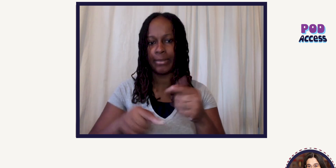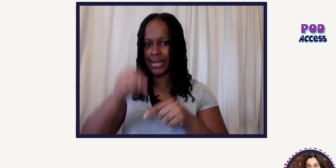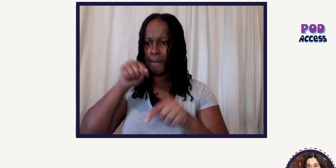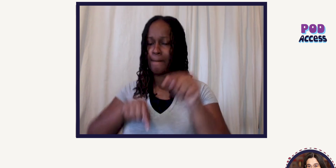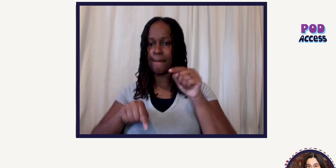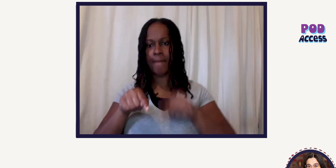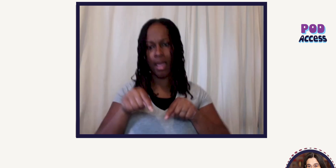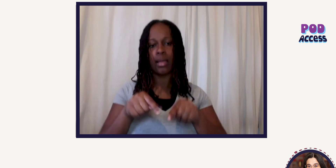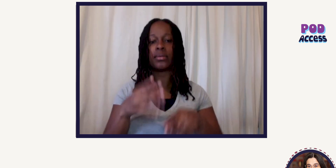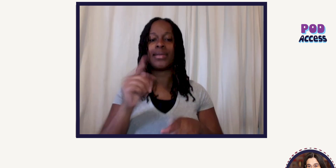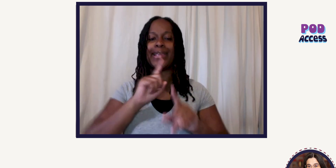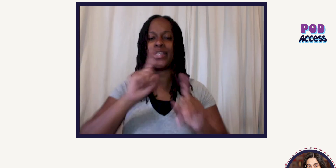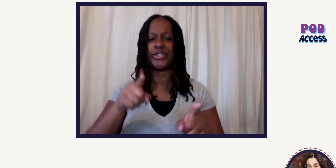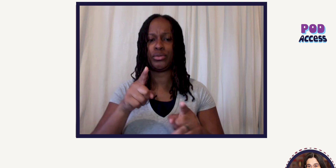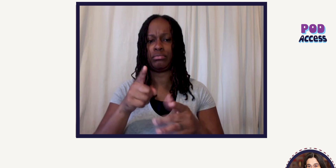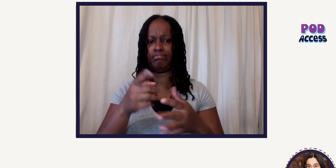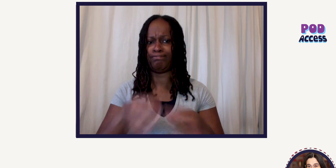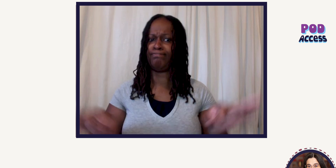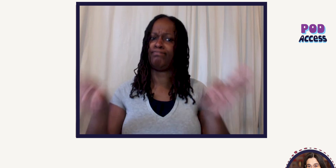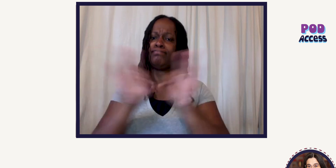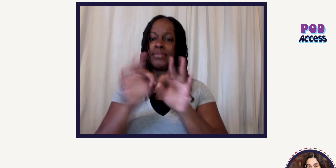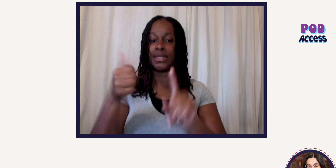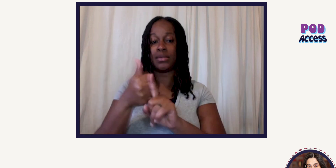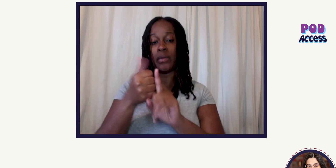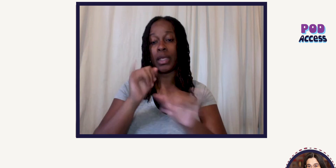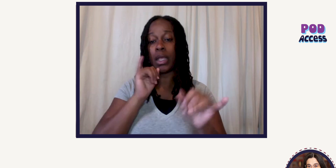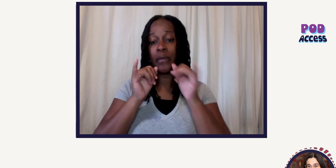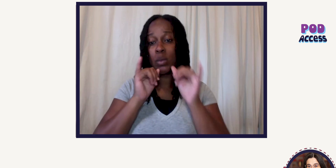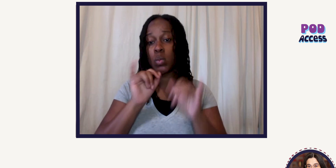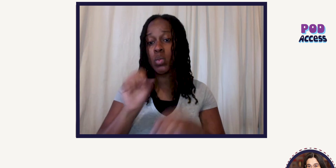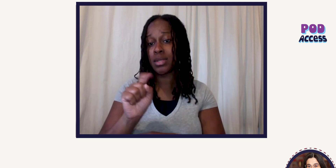Because once you have the basis of that, you can start building something called a brand strategy.